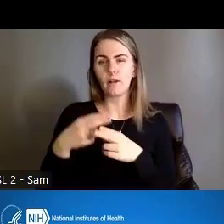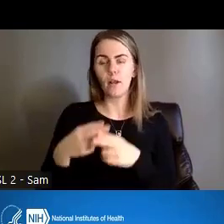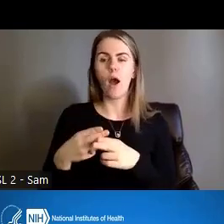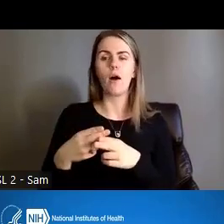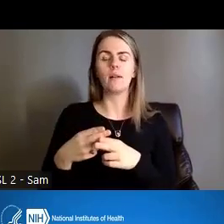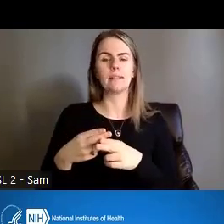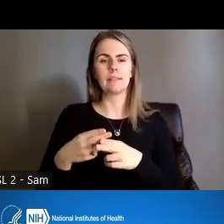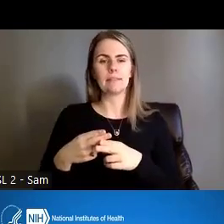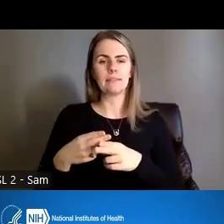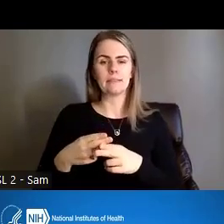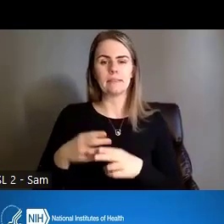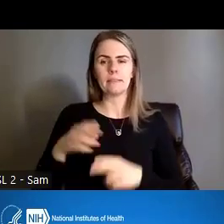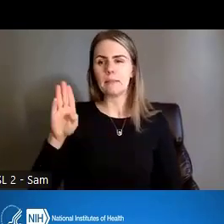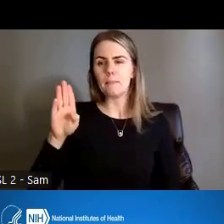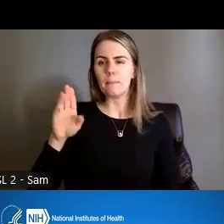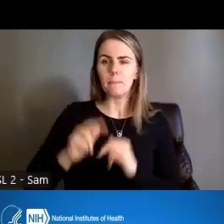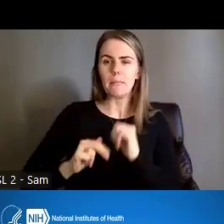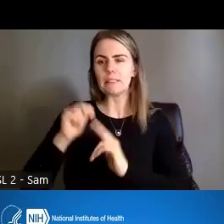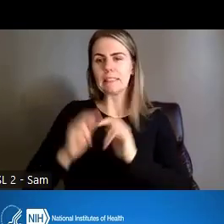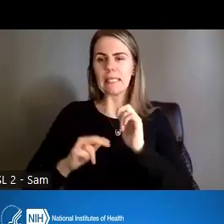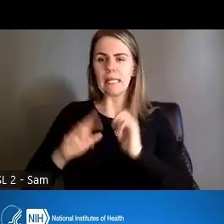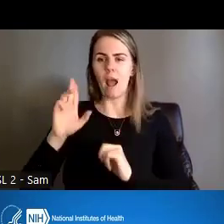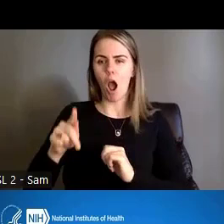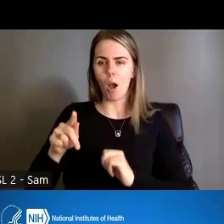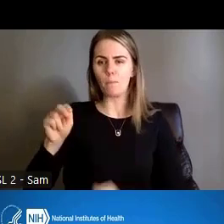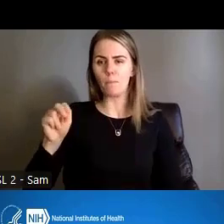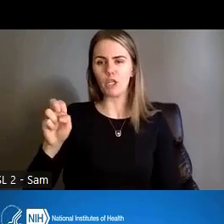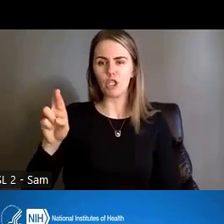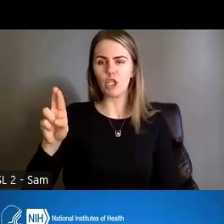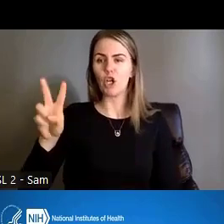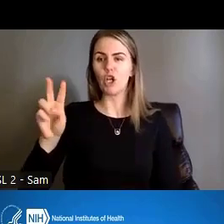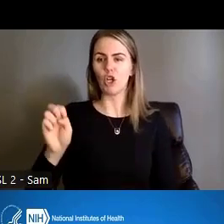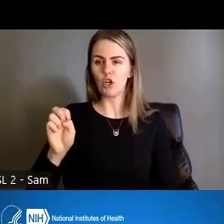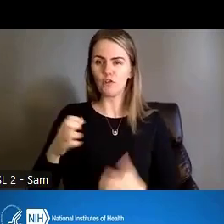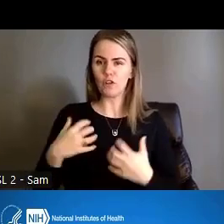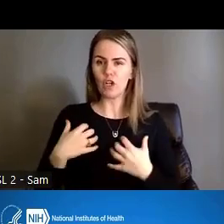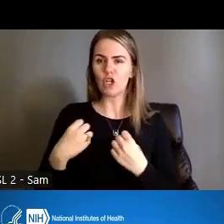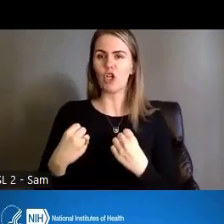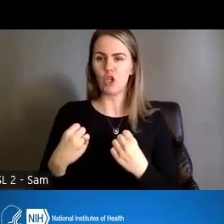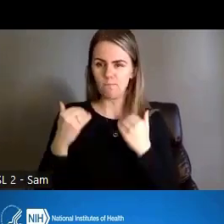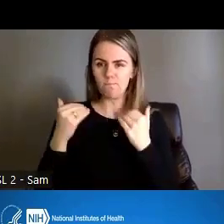And this one also goes through the grants process,